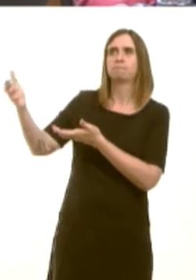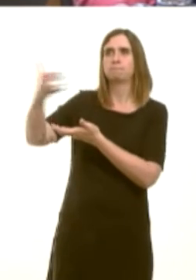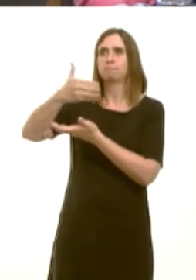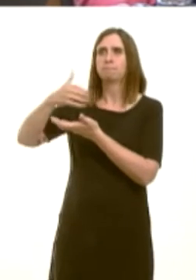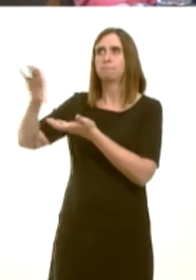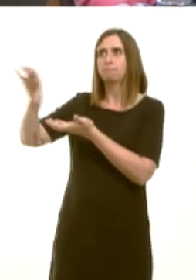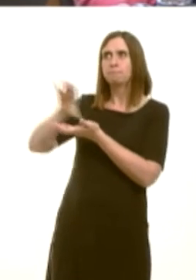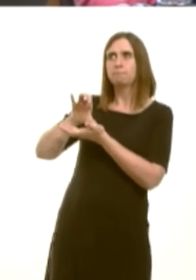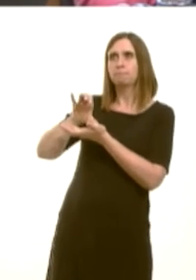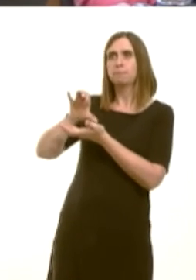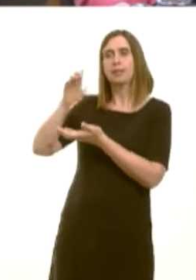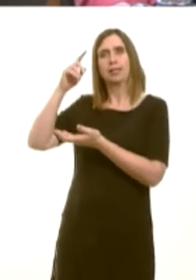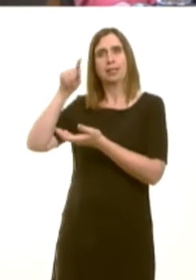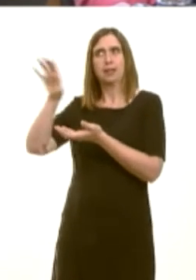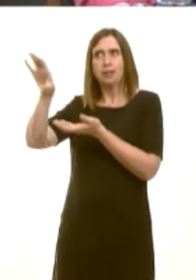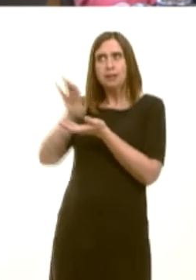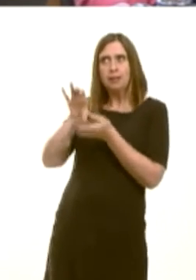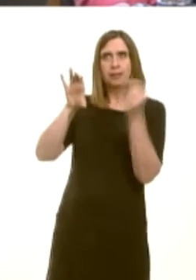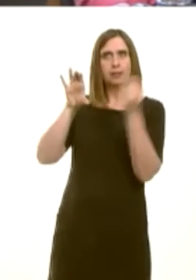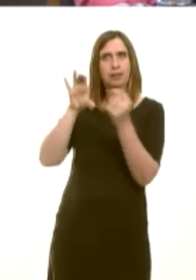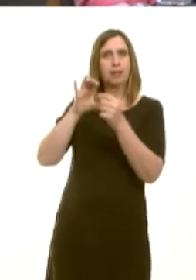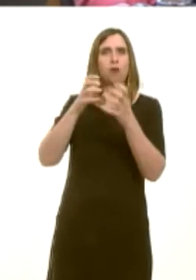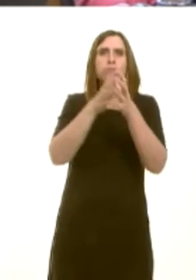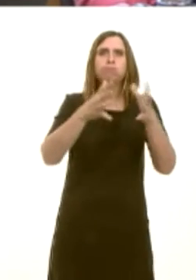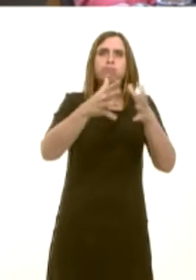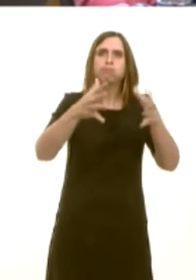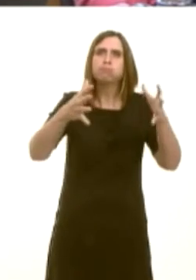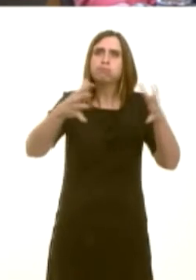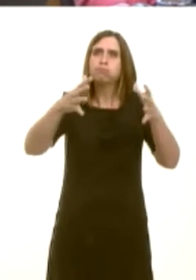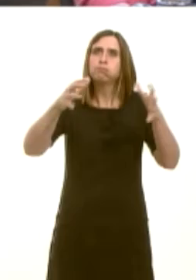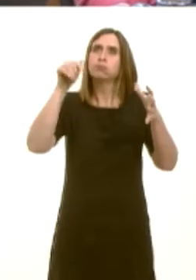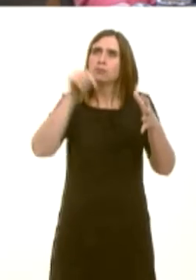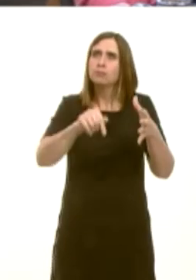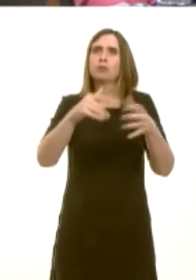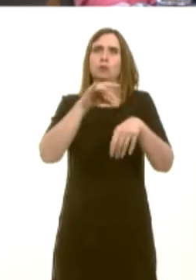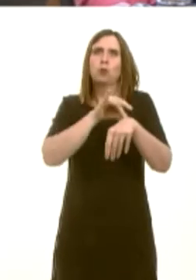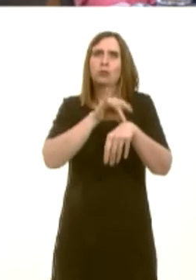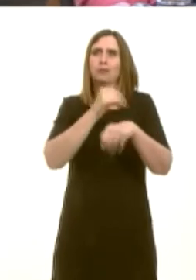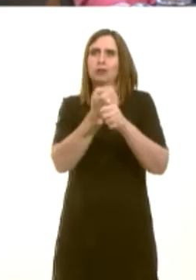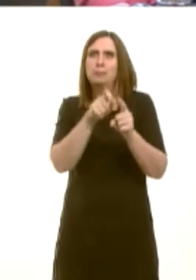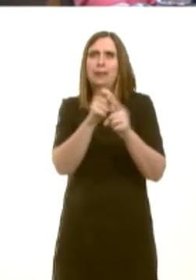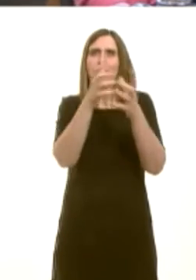If the aim is to secure a reduction in the number of people drinking pop in this way,